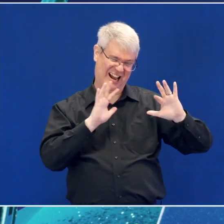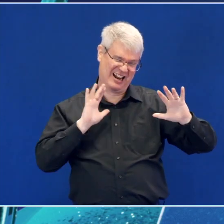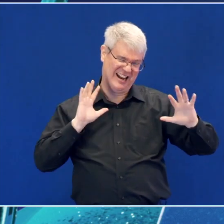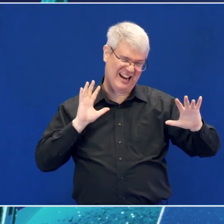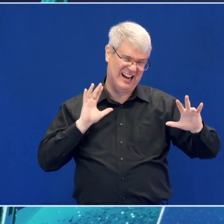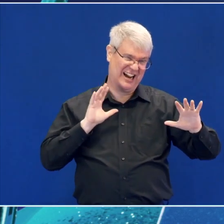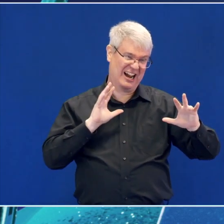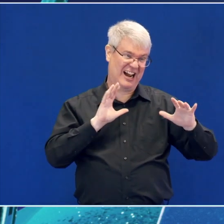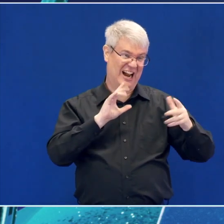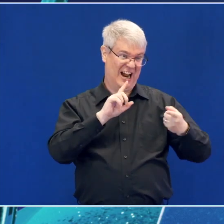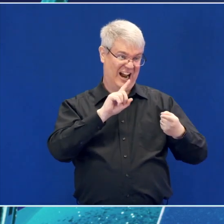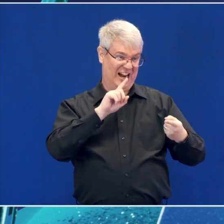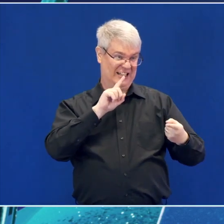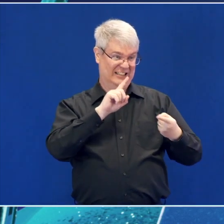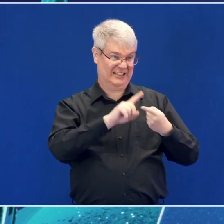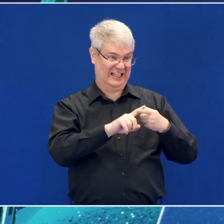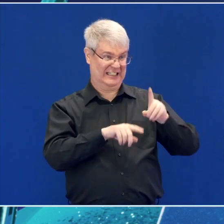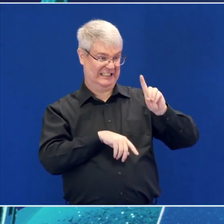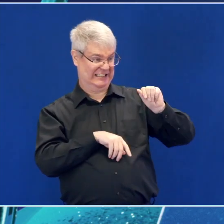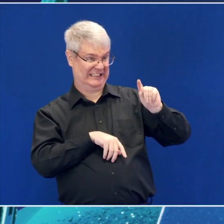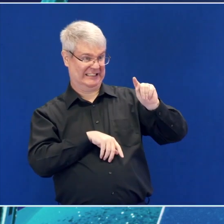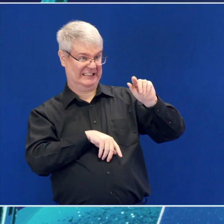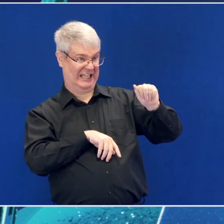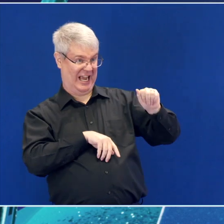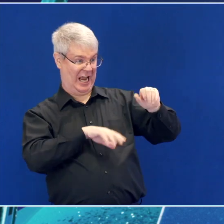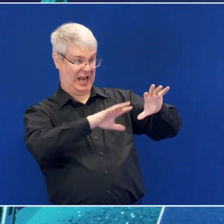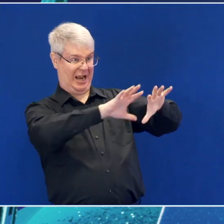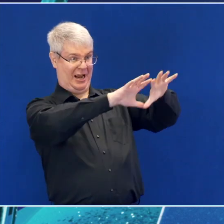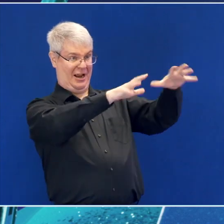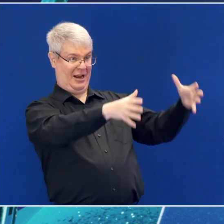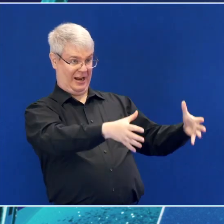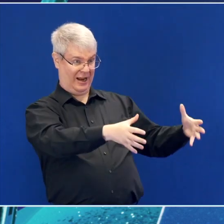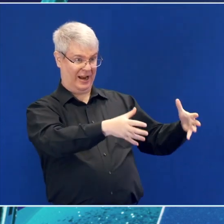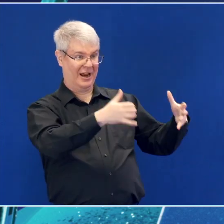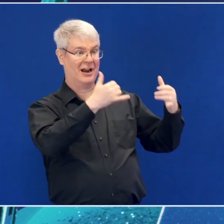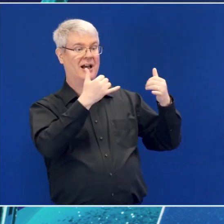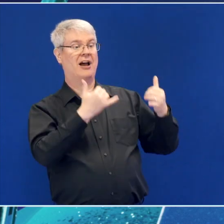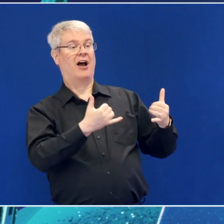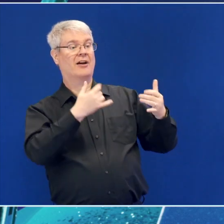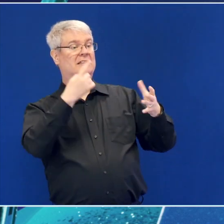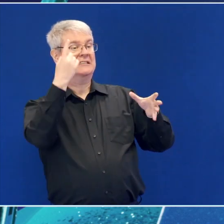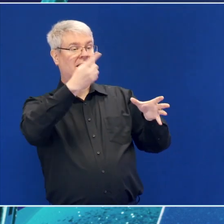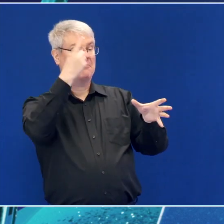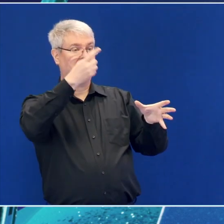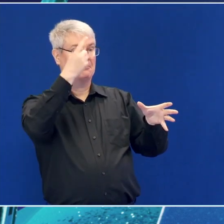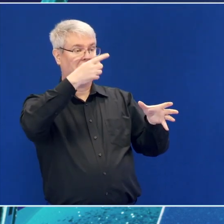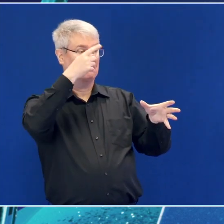on our accessibility violations that we found within the company, I mean literally thousands of them.